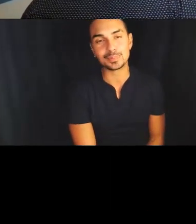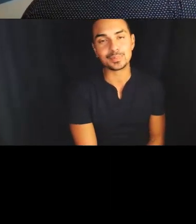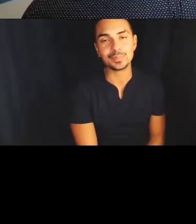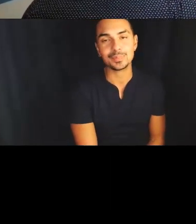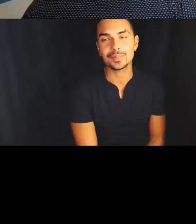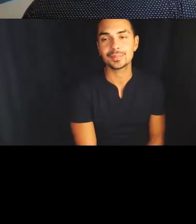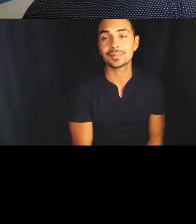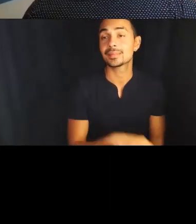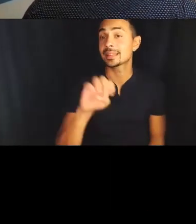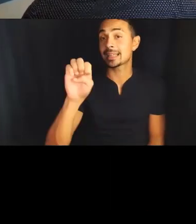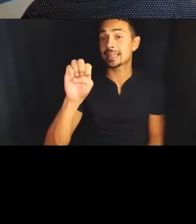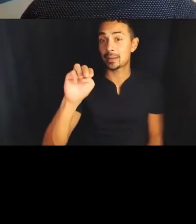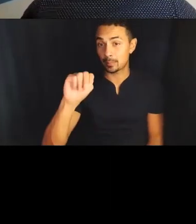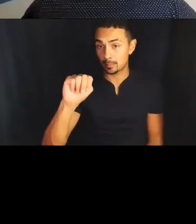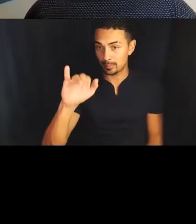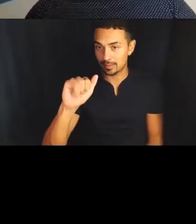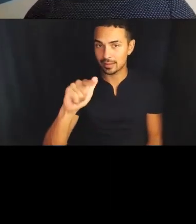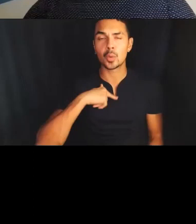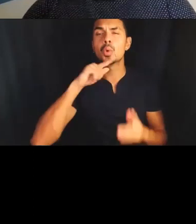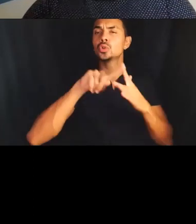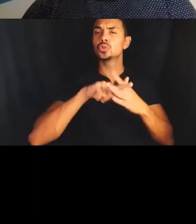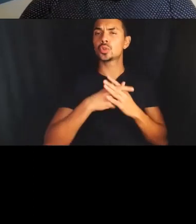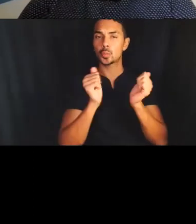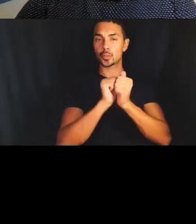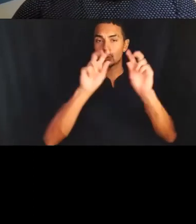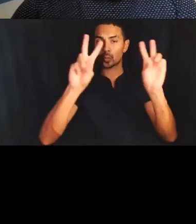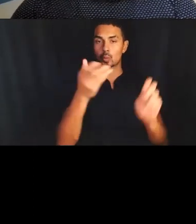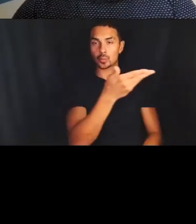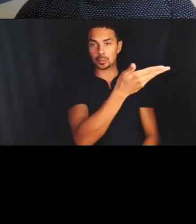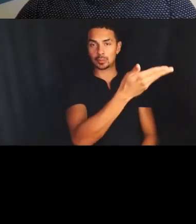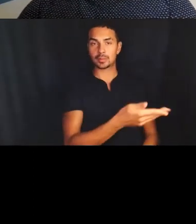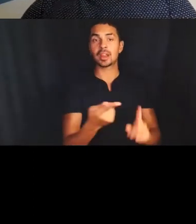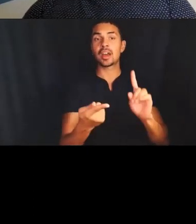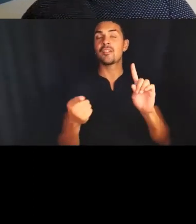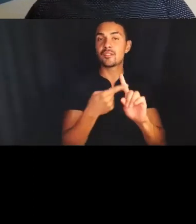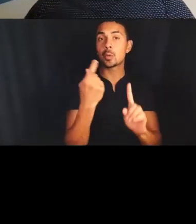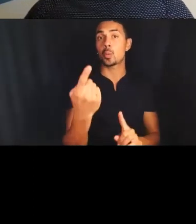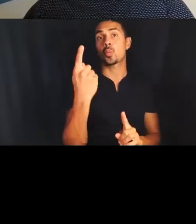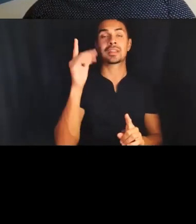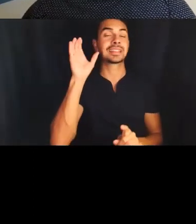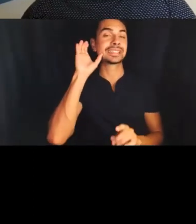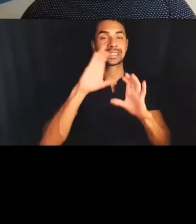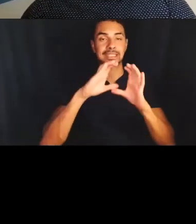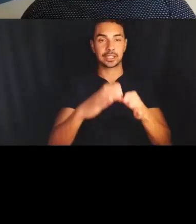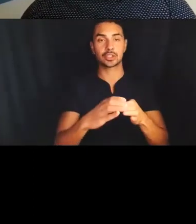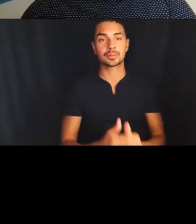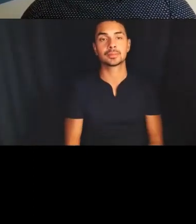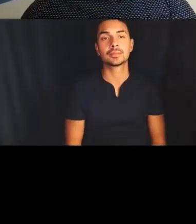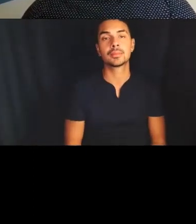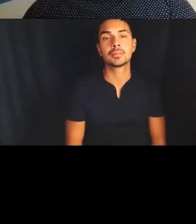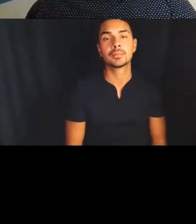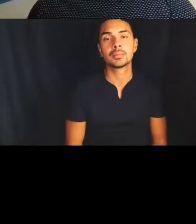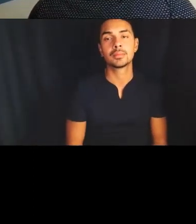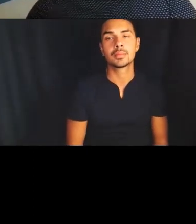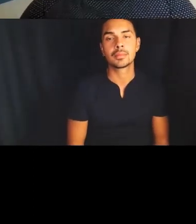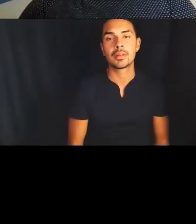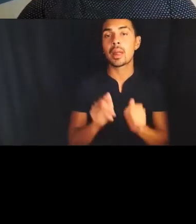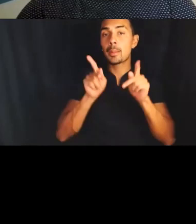So I'm gonna start with this quote, which was from one of the community listening sessions and a person in it said,